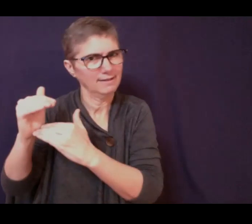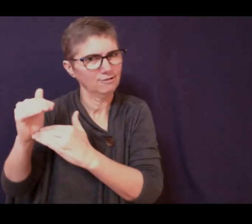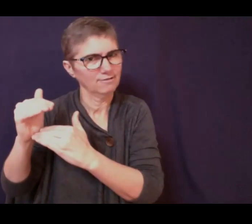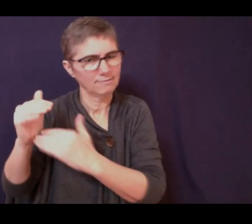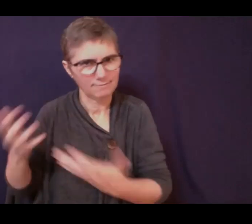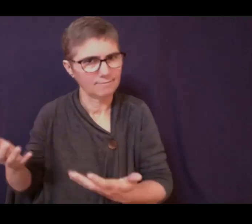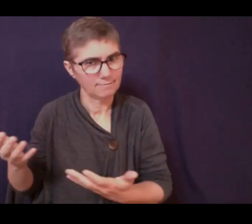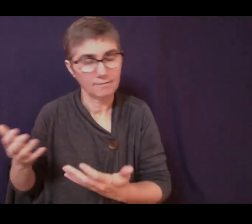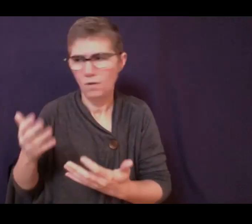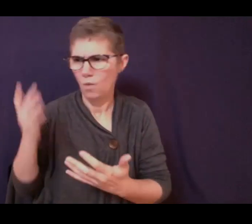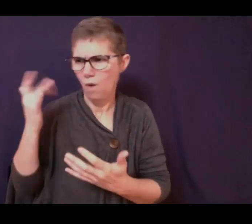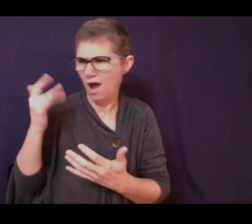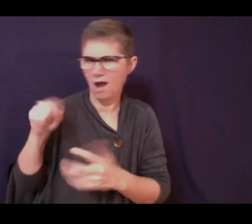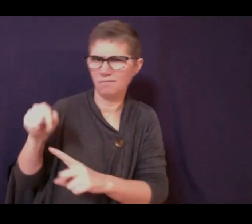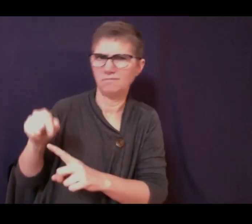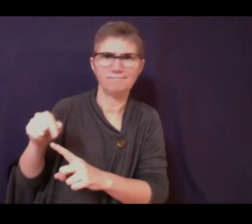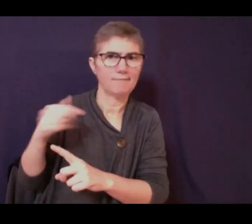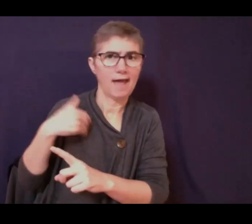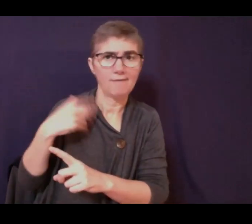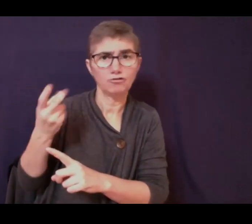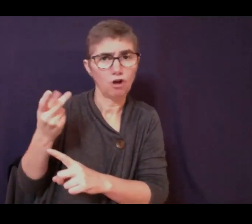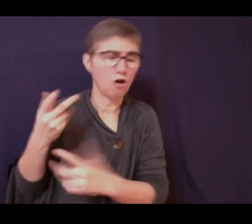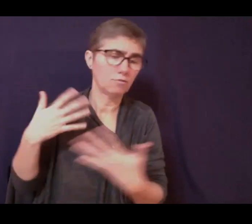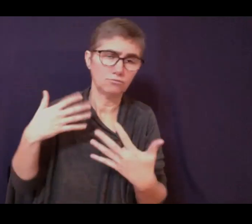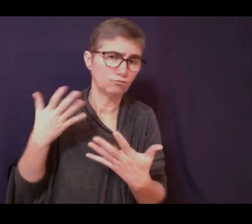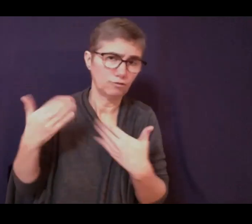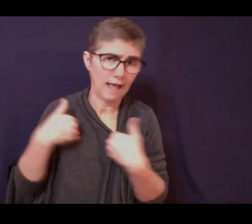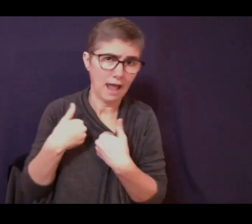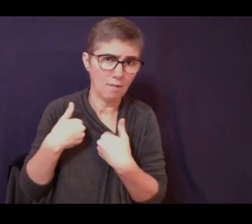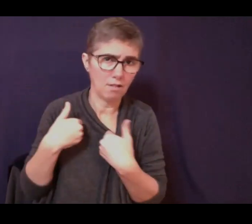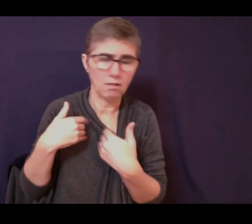why is having the you know the the service animal or the emotional support animal